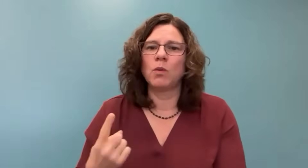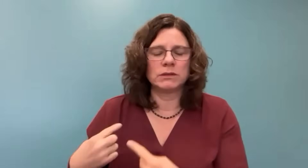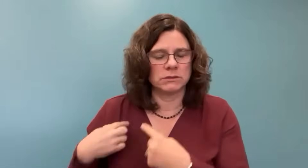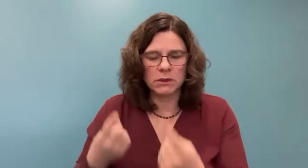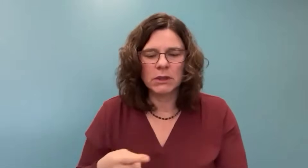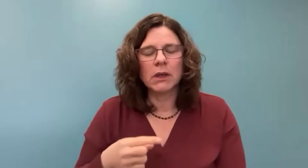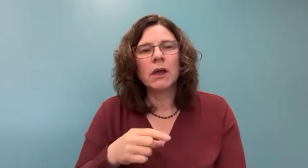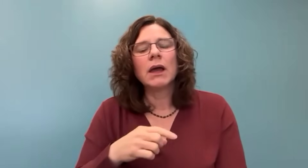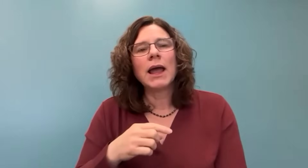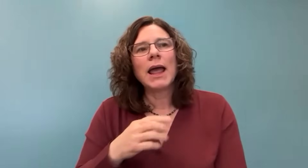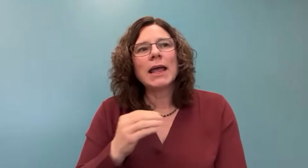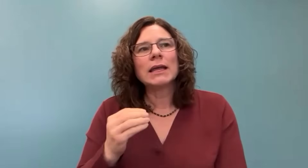That’s always been true.